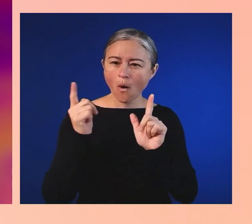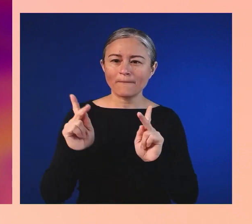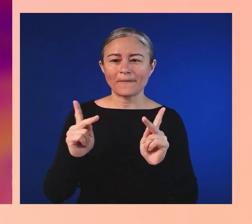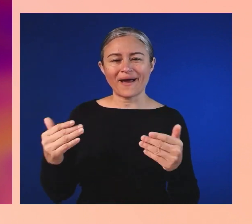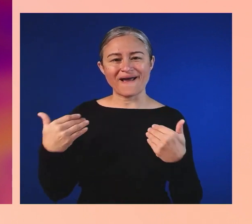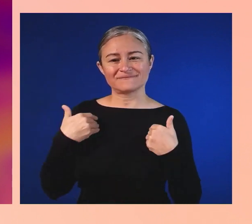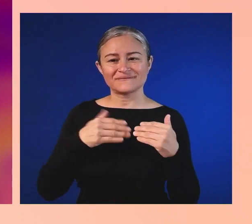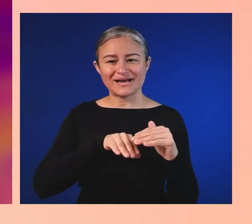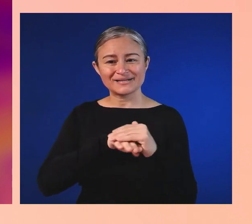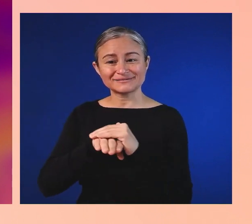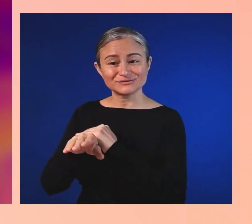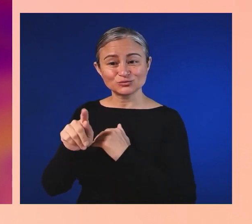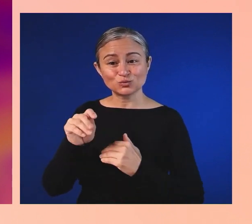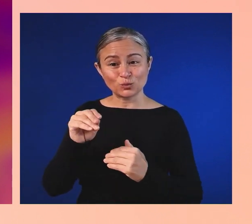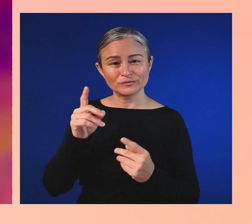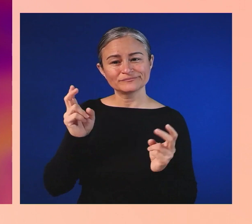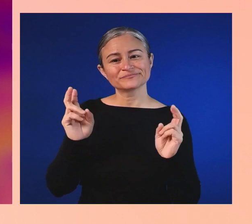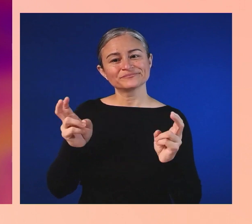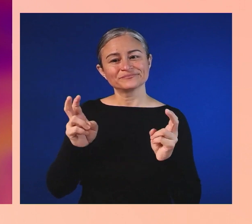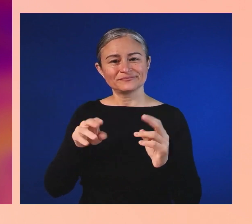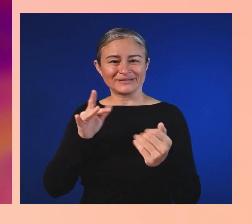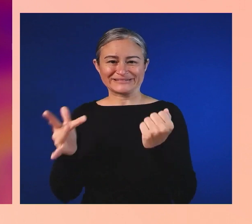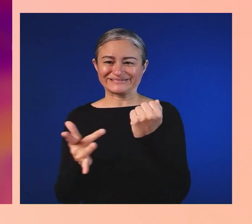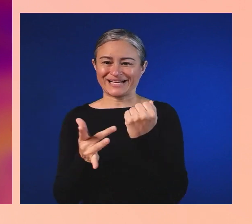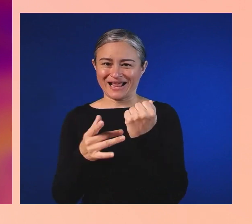Think about when the pandemic hit.